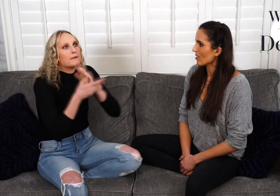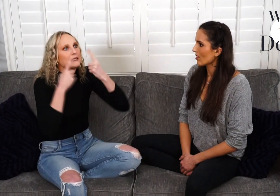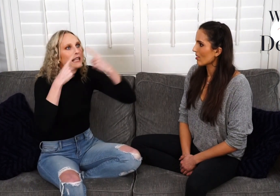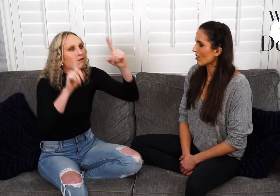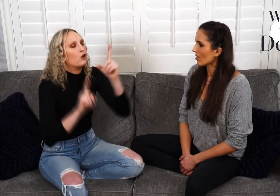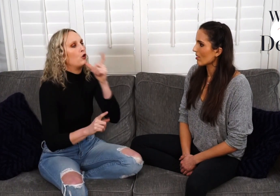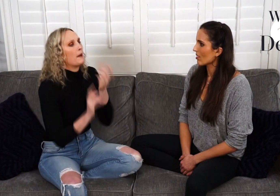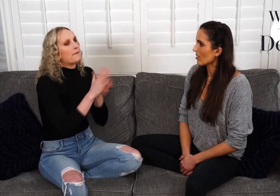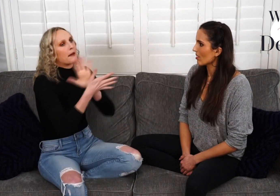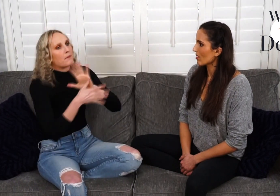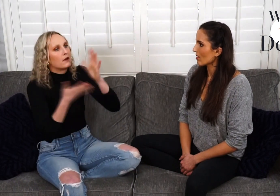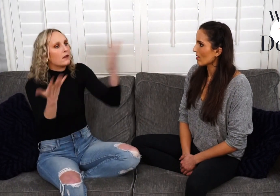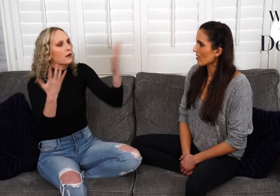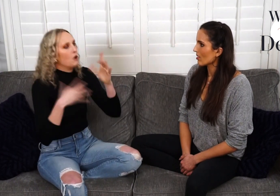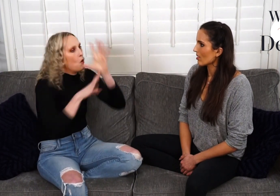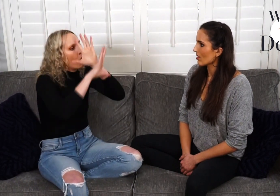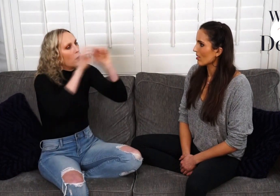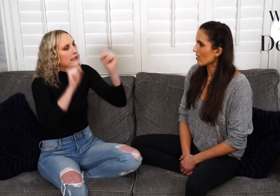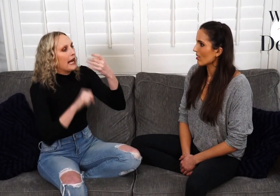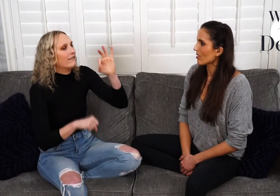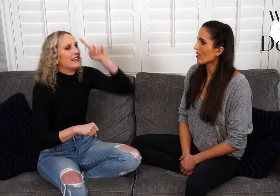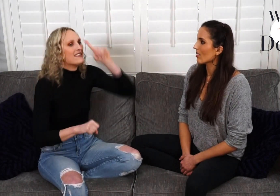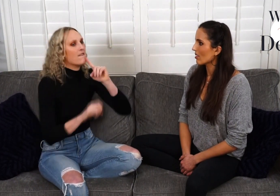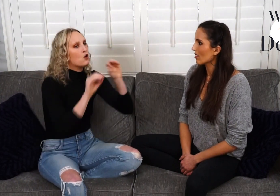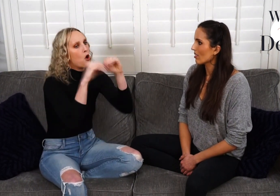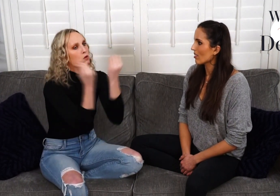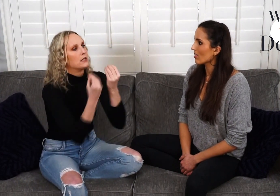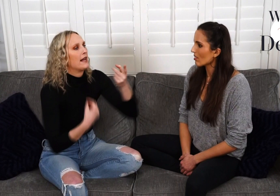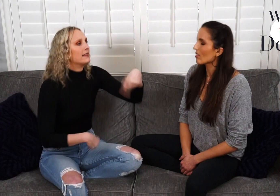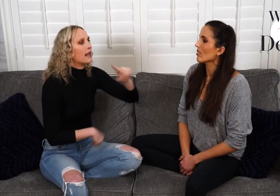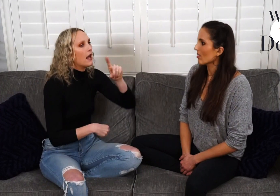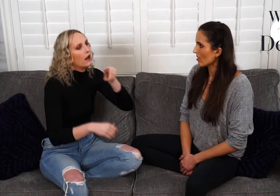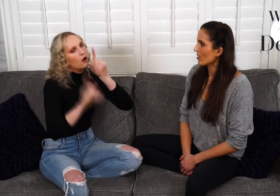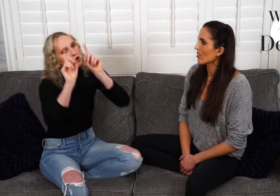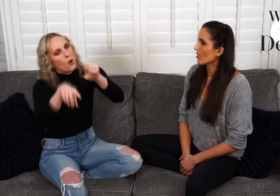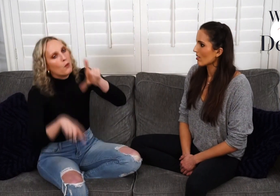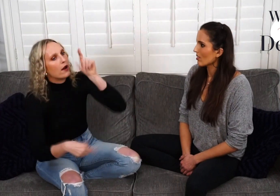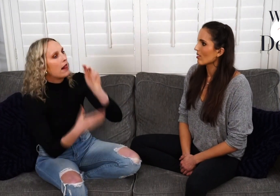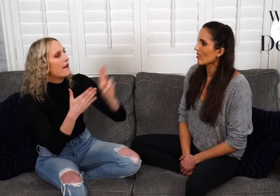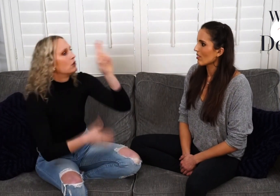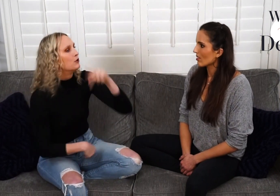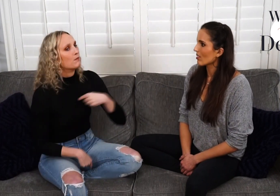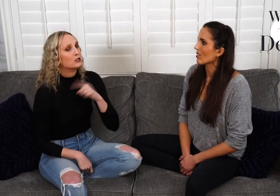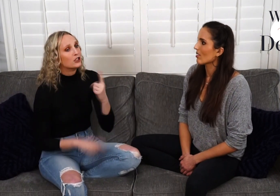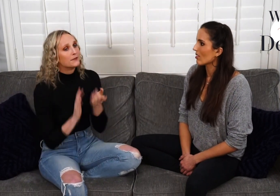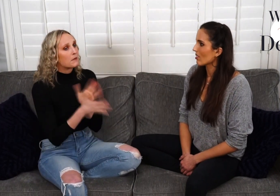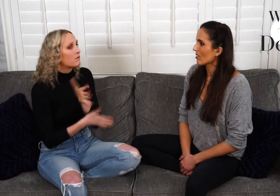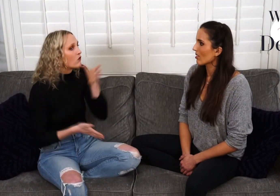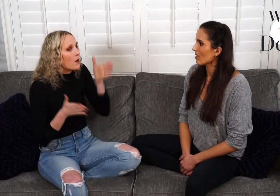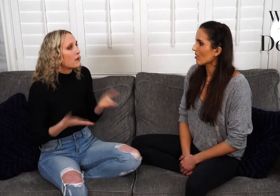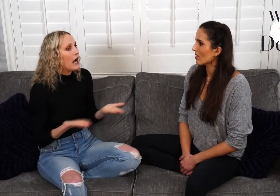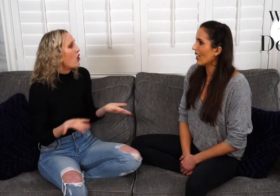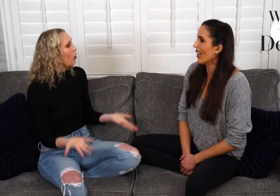extremely successful. They're the ones who became president of Deaf organizations or they attended Gallaudet University, and I just